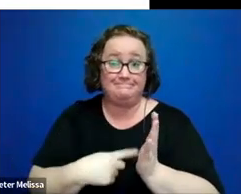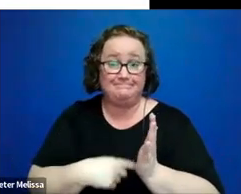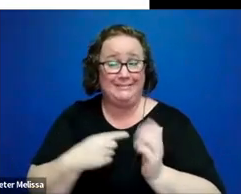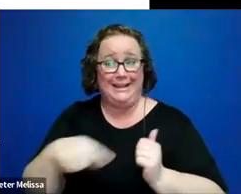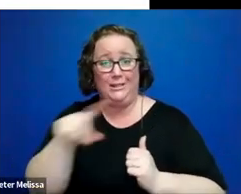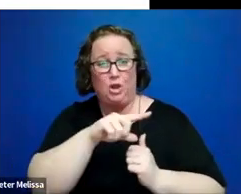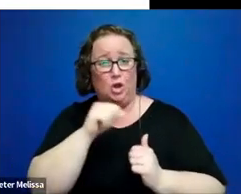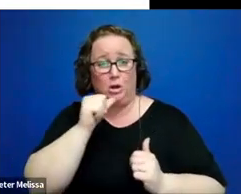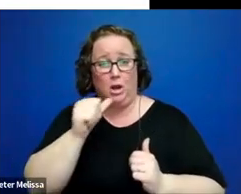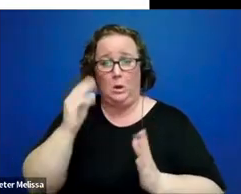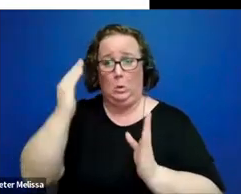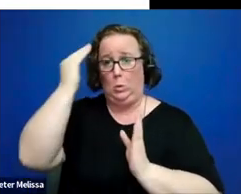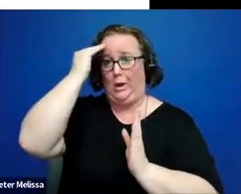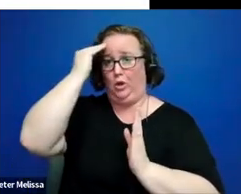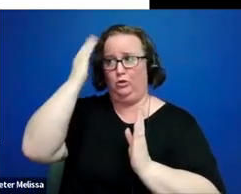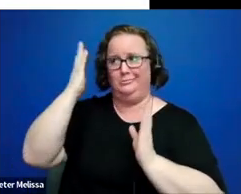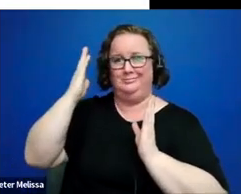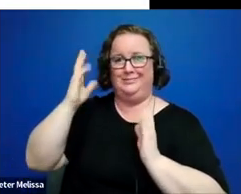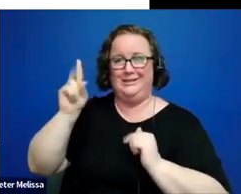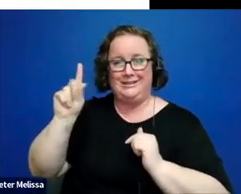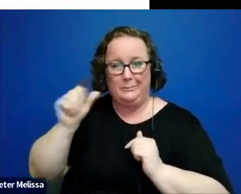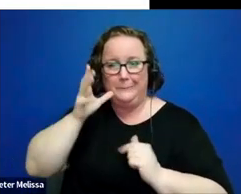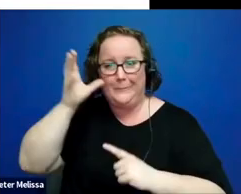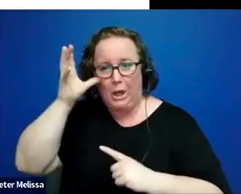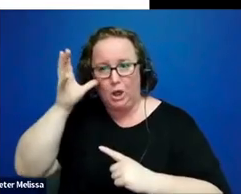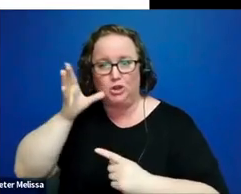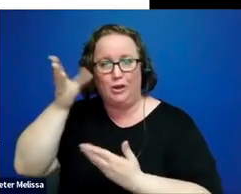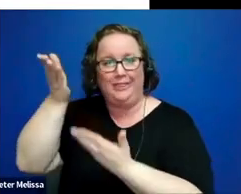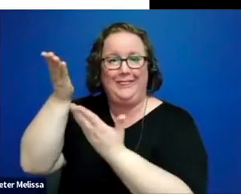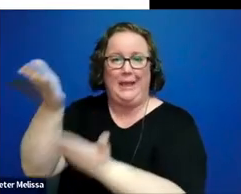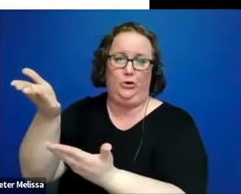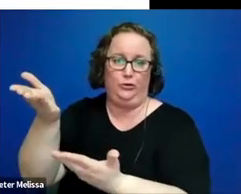aware that disabled parents actually exist. This